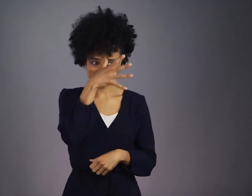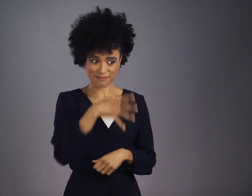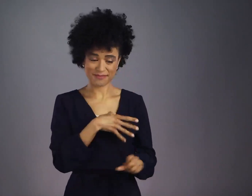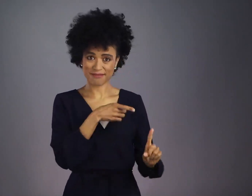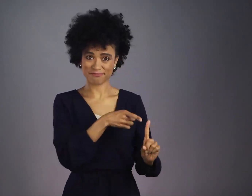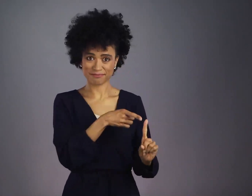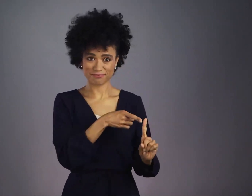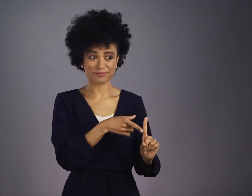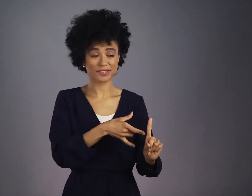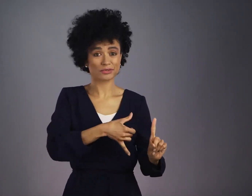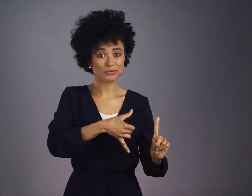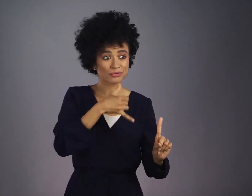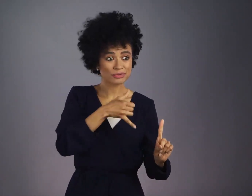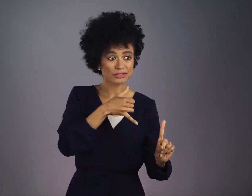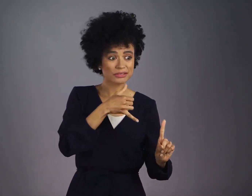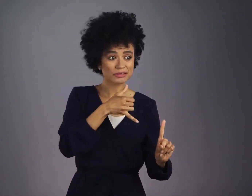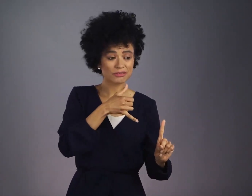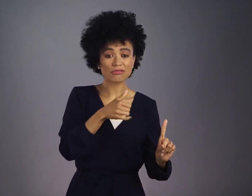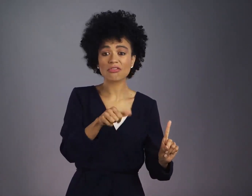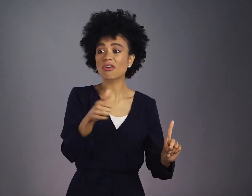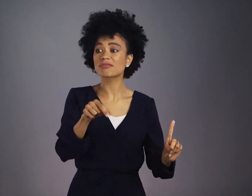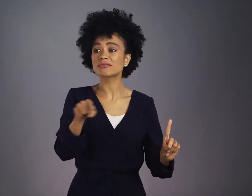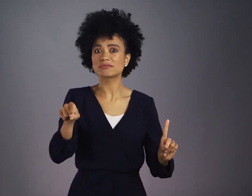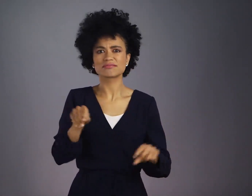But for every man who drinks others are involved —